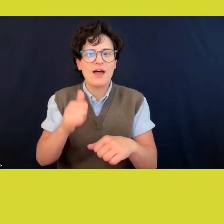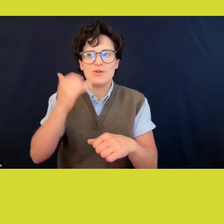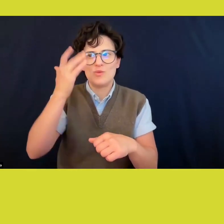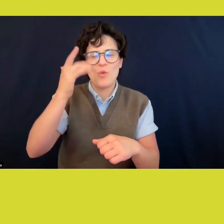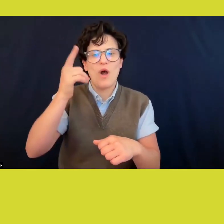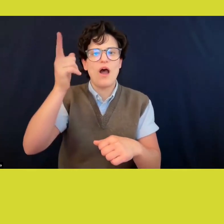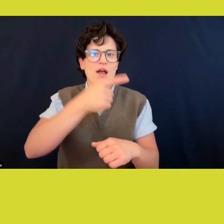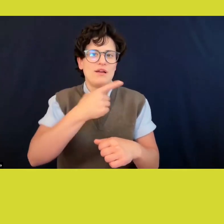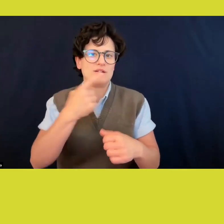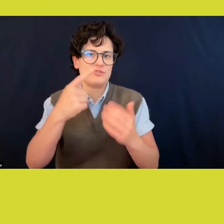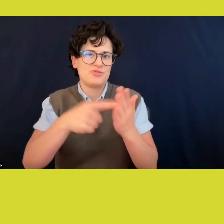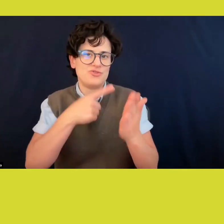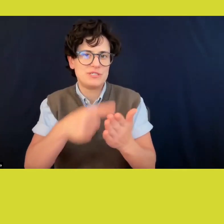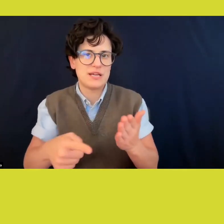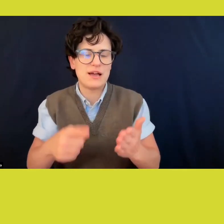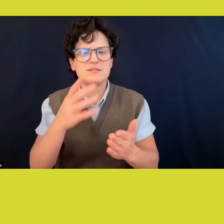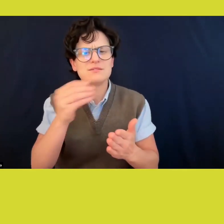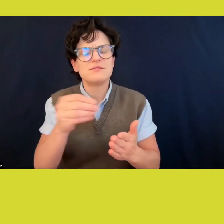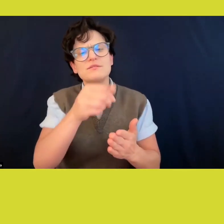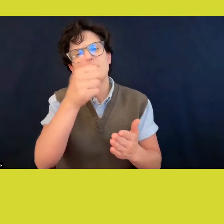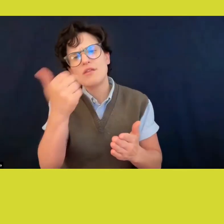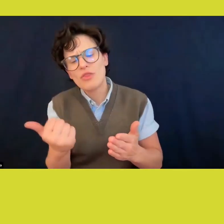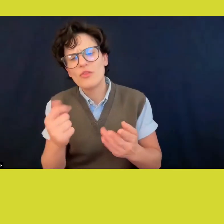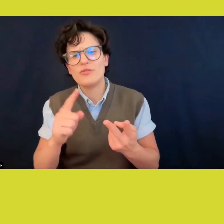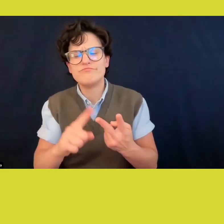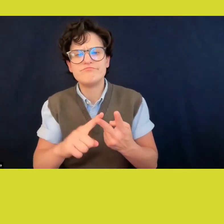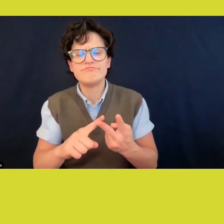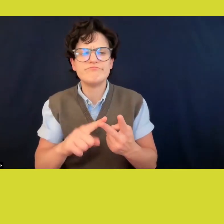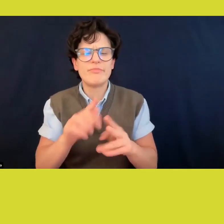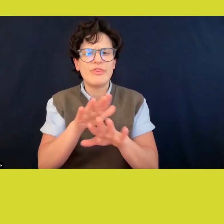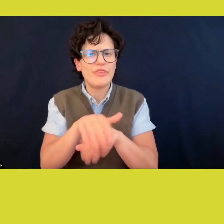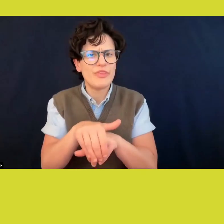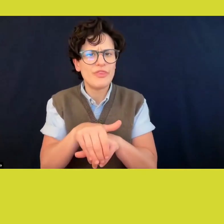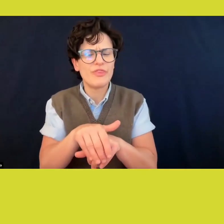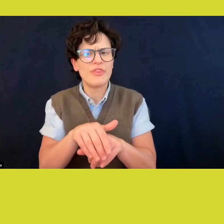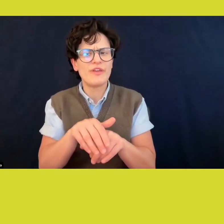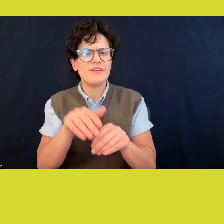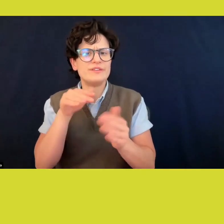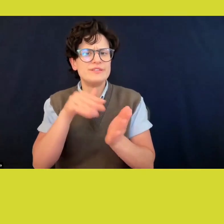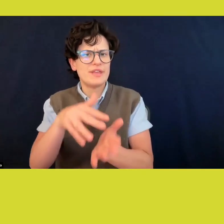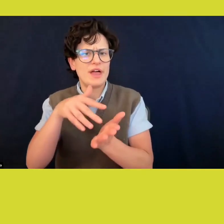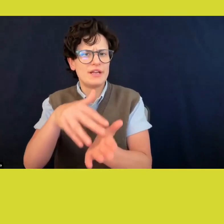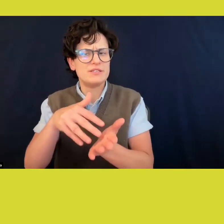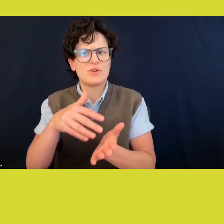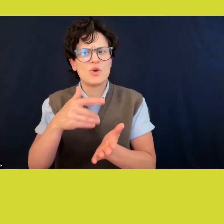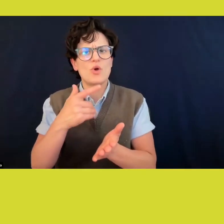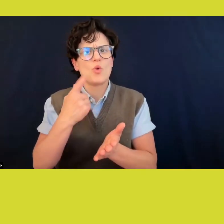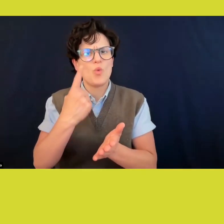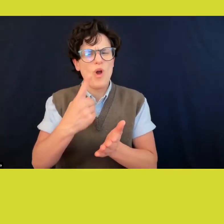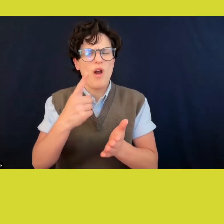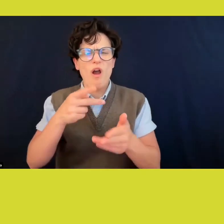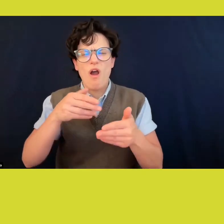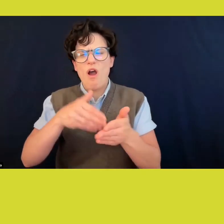kind of misleading studies. One of them often cited by the health care for